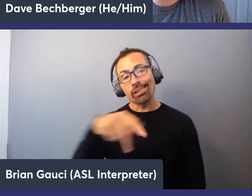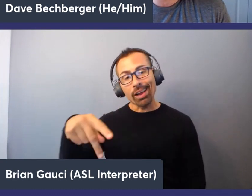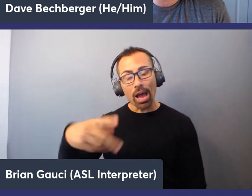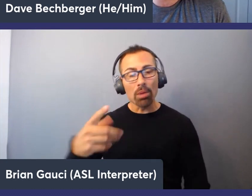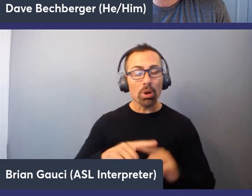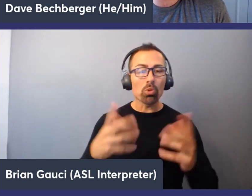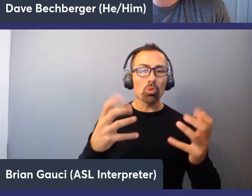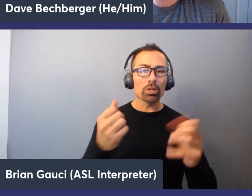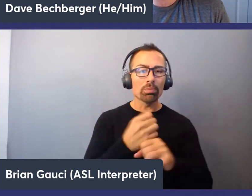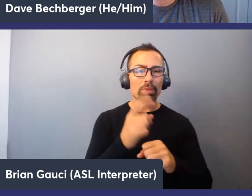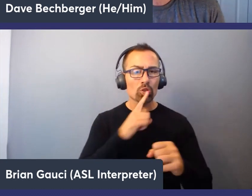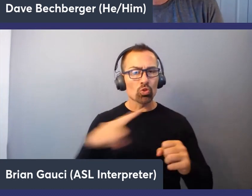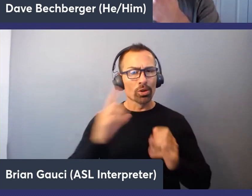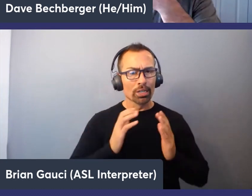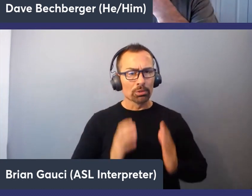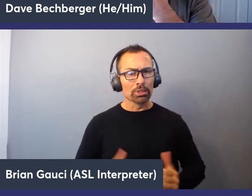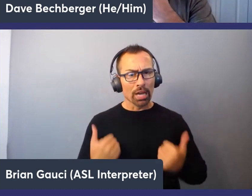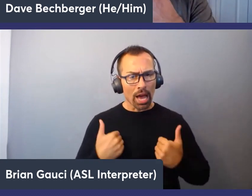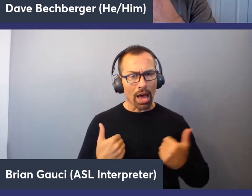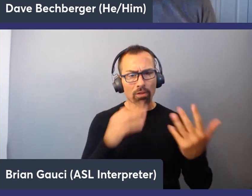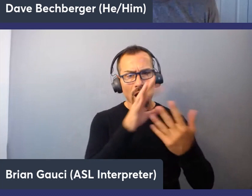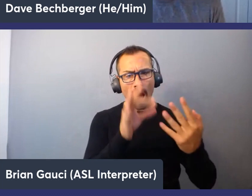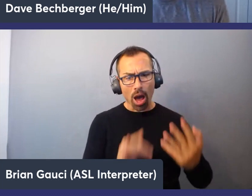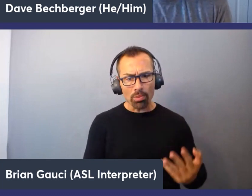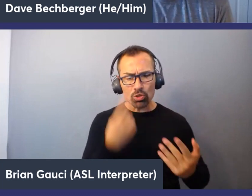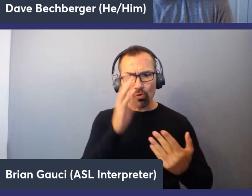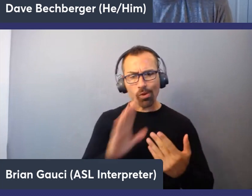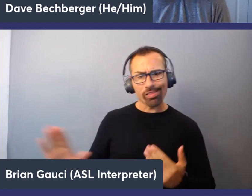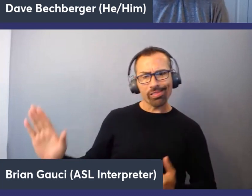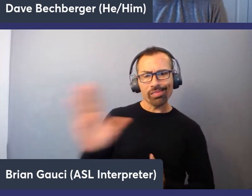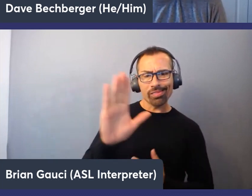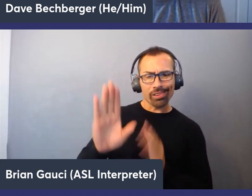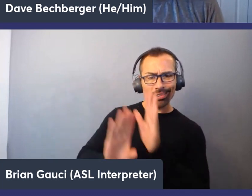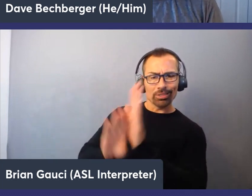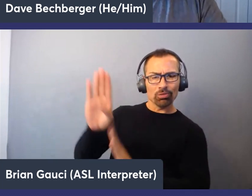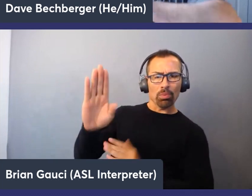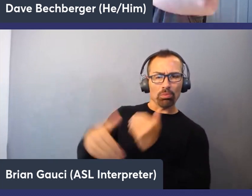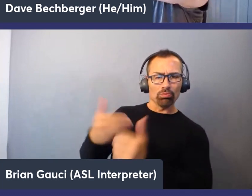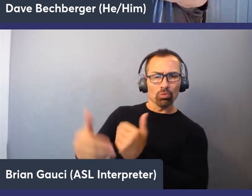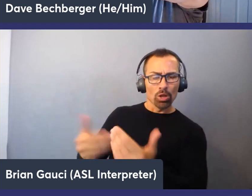for whatever they're trying to develop, but I think it's super cool that we're also allowing them